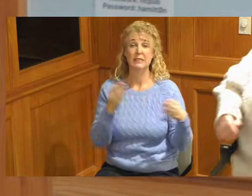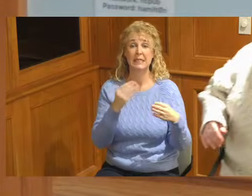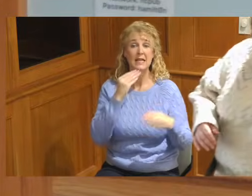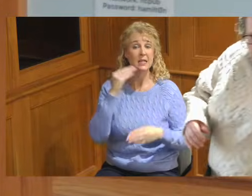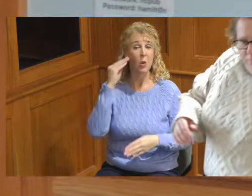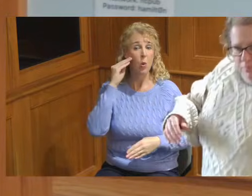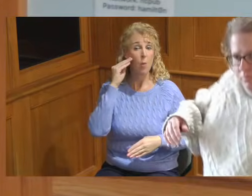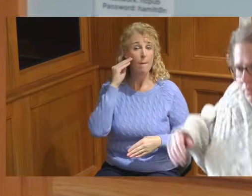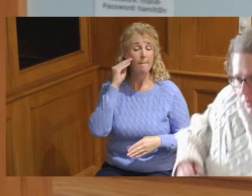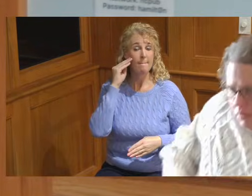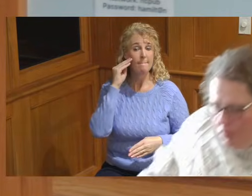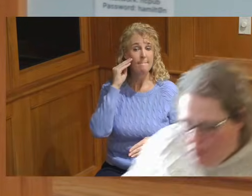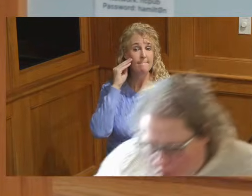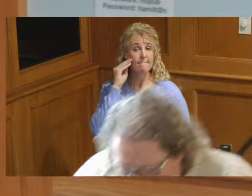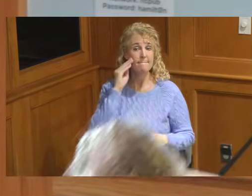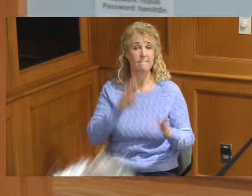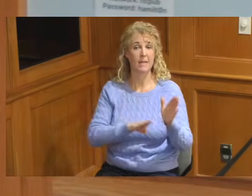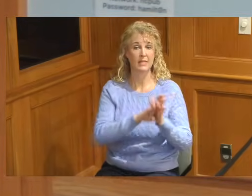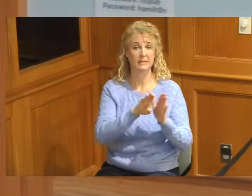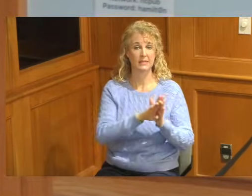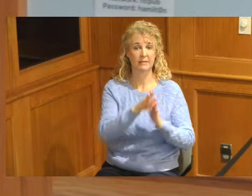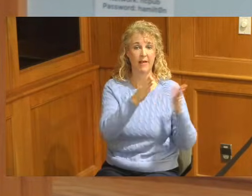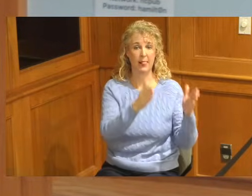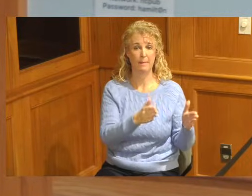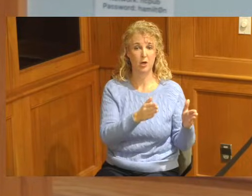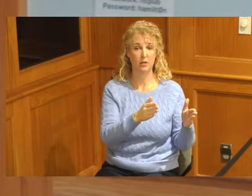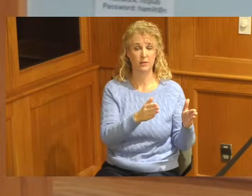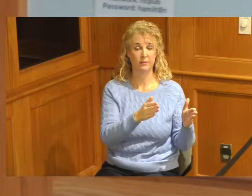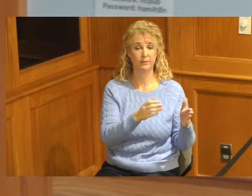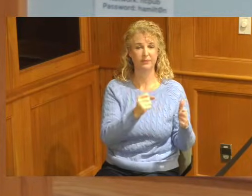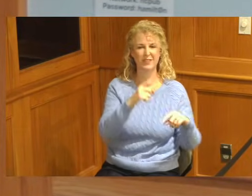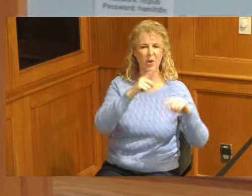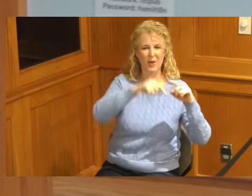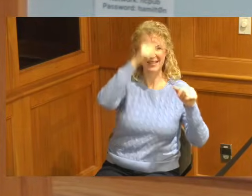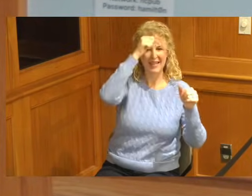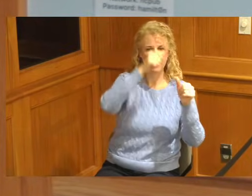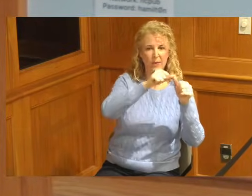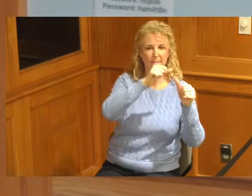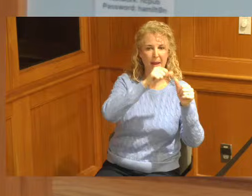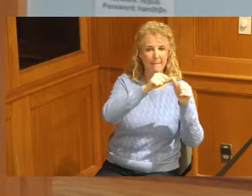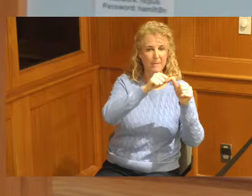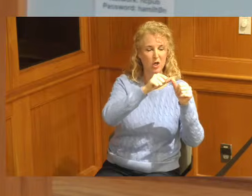they sort of said they wanted to go that route." So, I can't remember the specifics of that church,